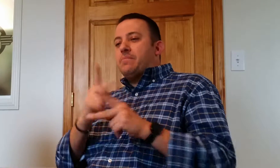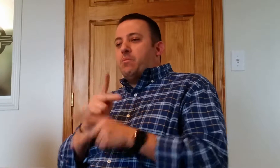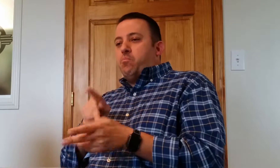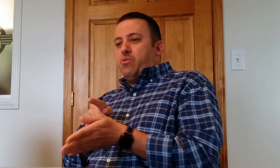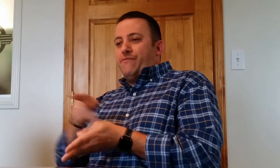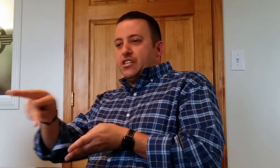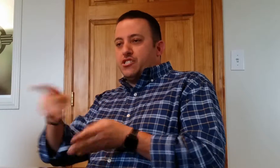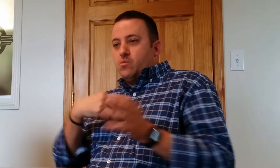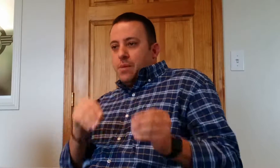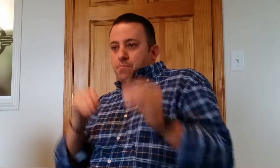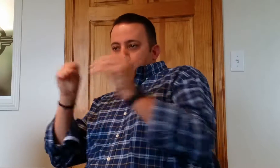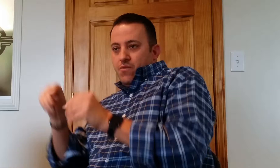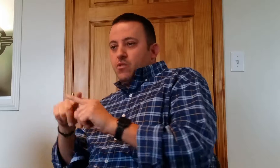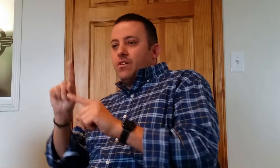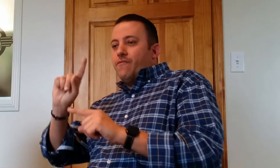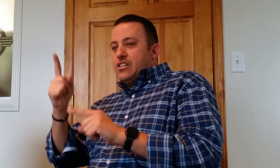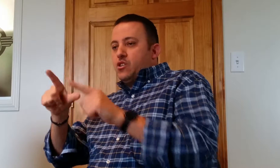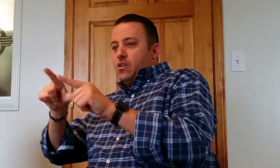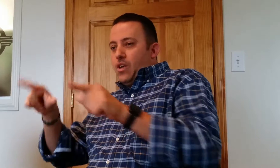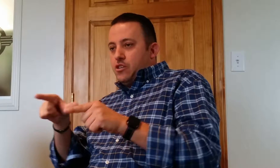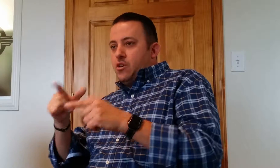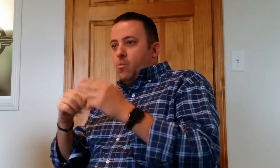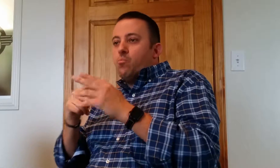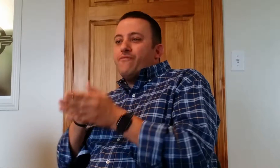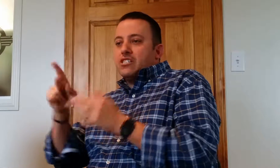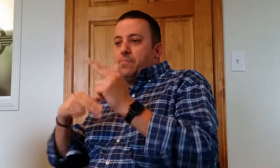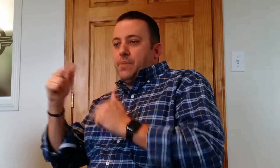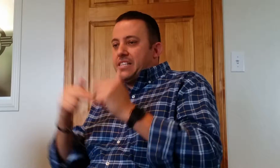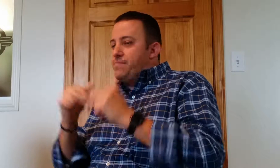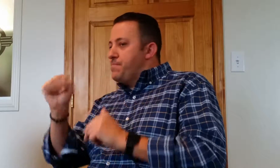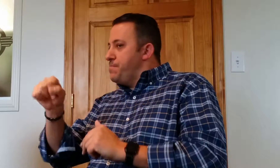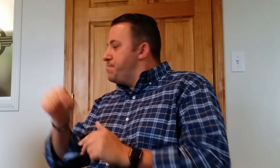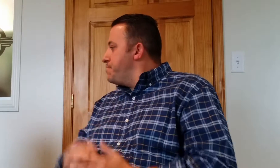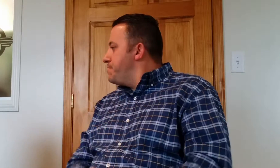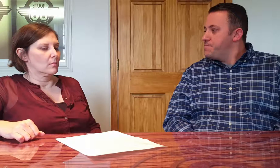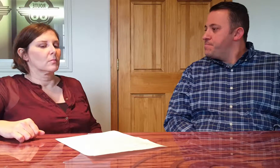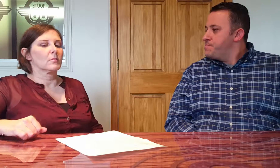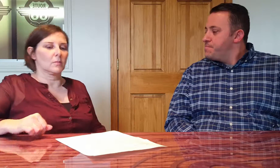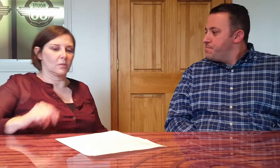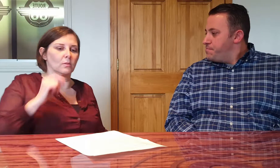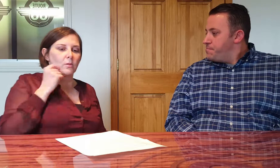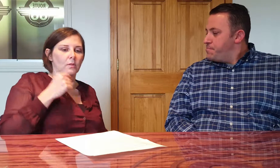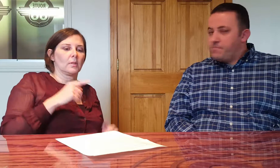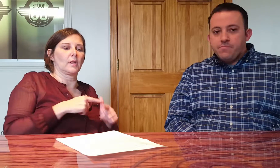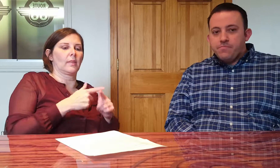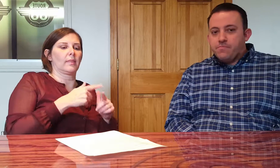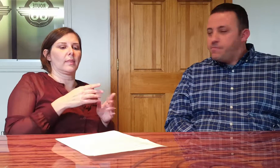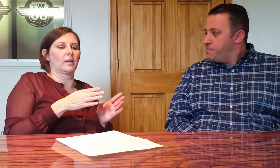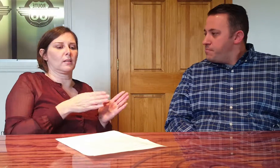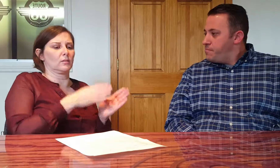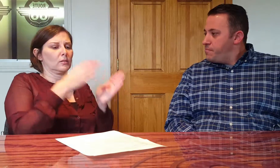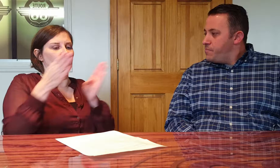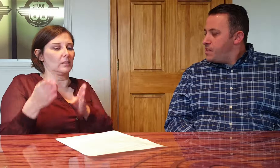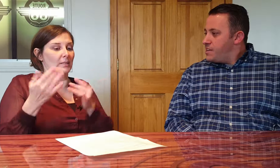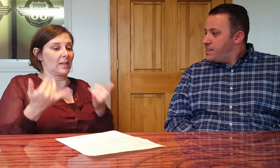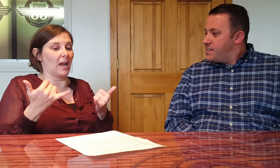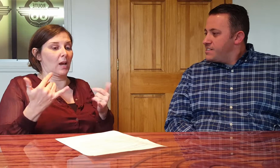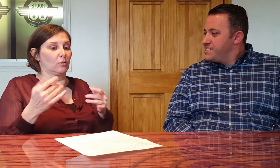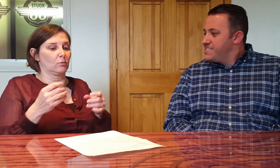and I felt like my home was just too personal. So I made the decision to move to a more professional location, to a professional building.